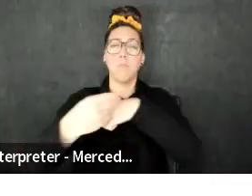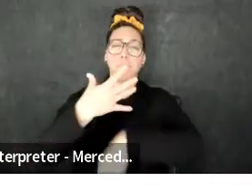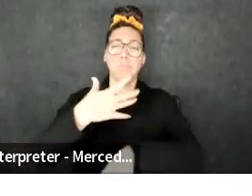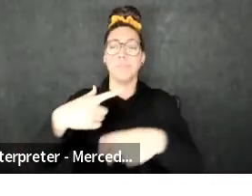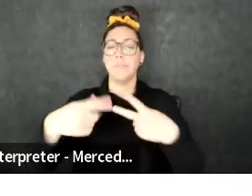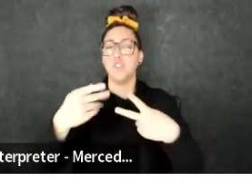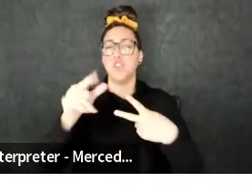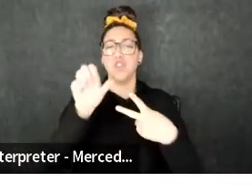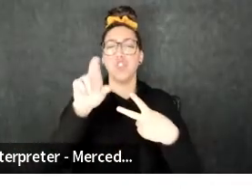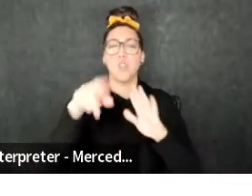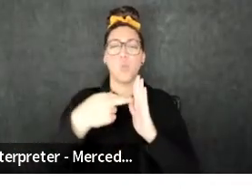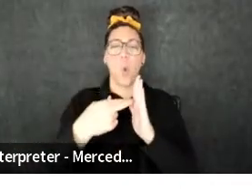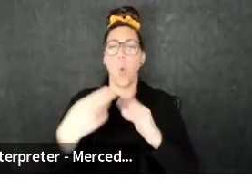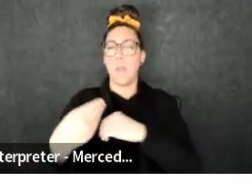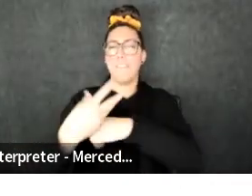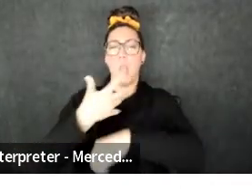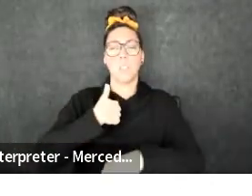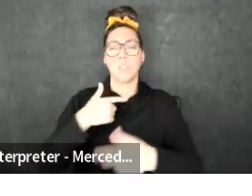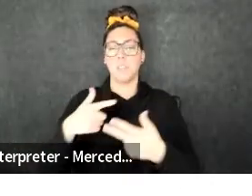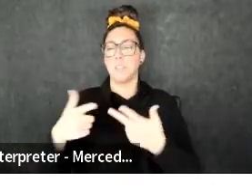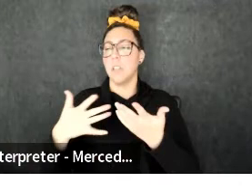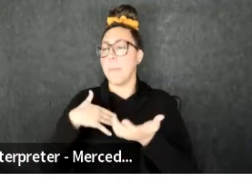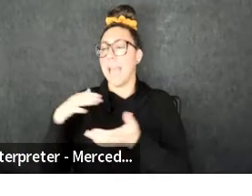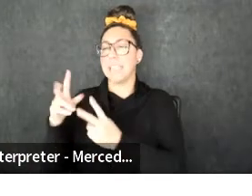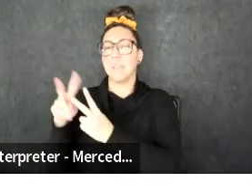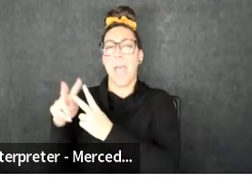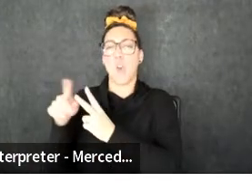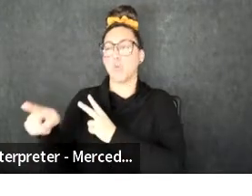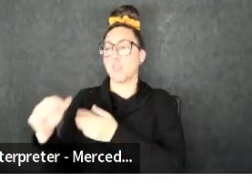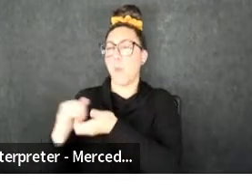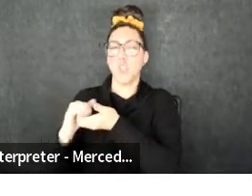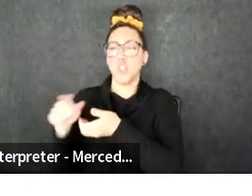what your spouse wants for you and numerous other reasons,